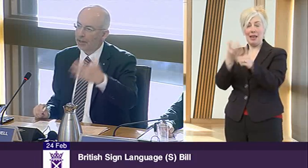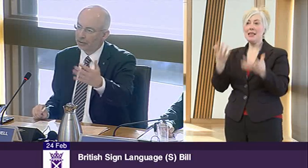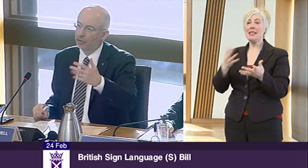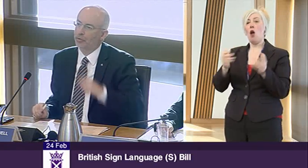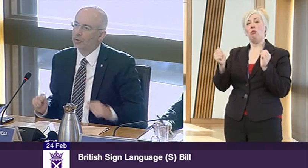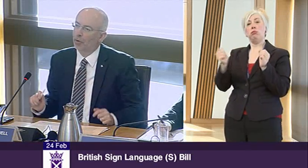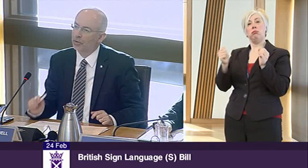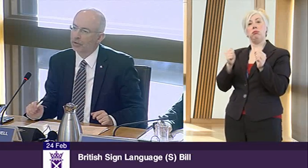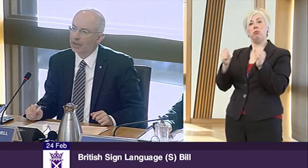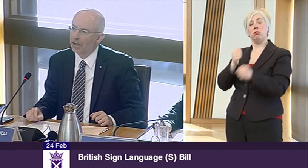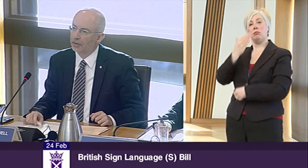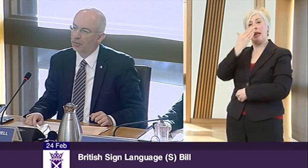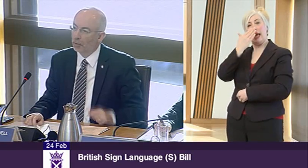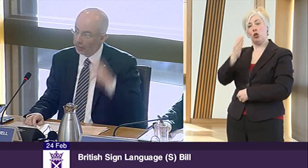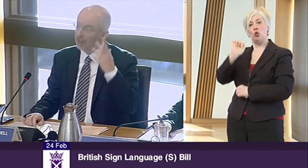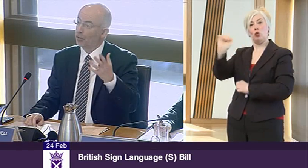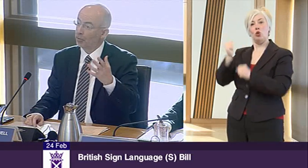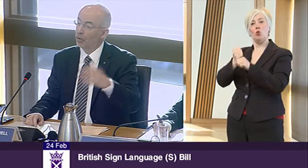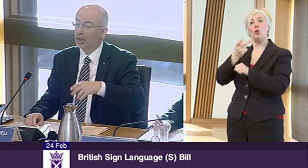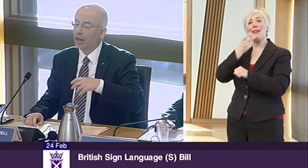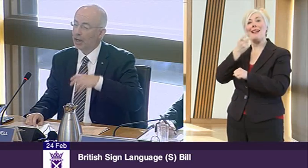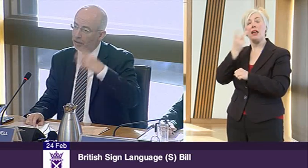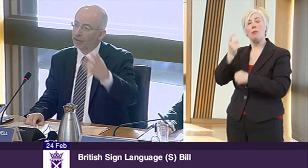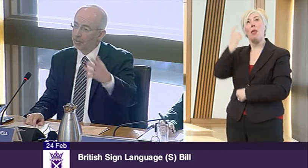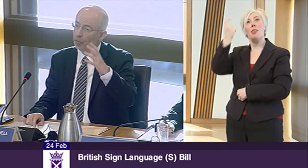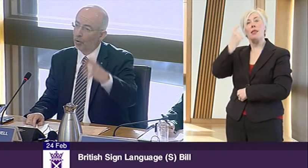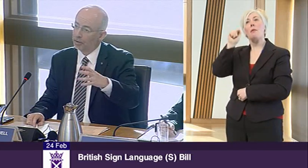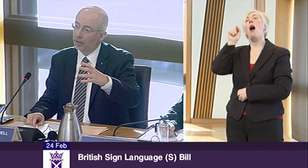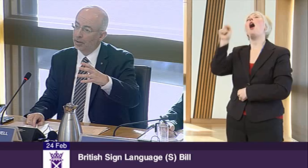has been a change in the mood and in the attitude towards Gaelic. People think about it more